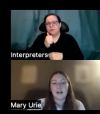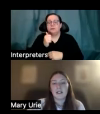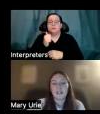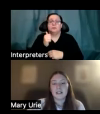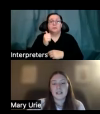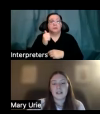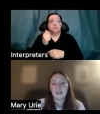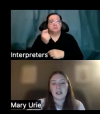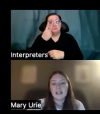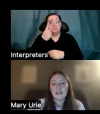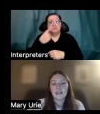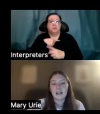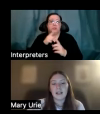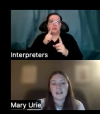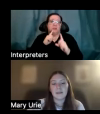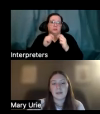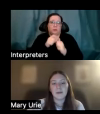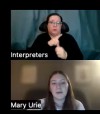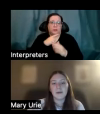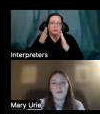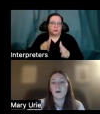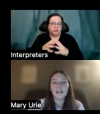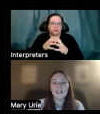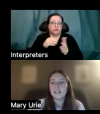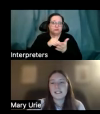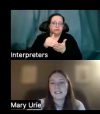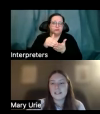talk to legislators a lot as people who work in this